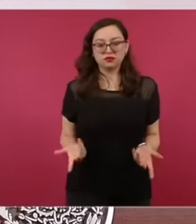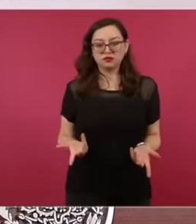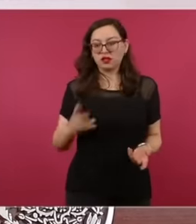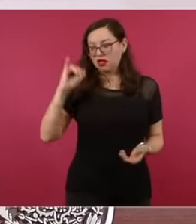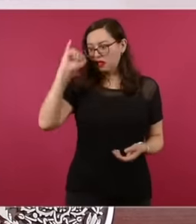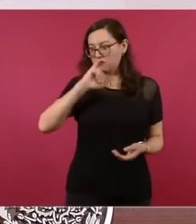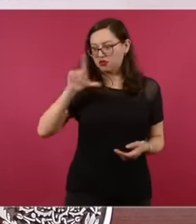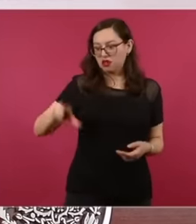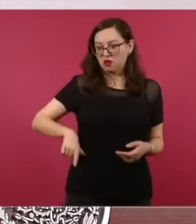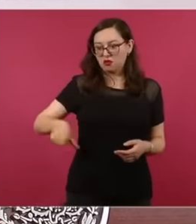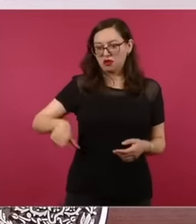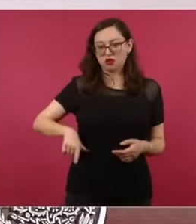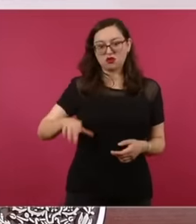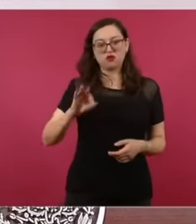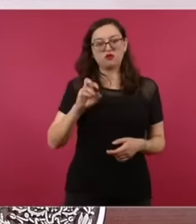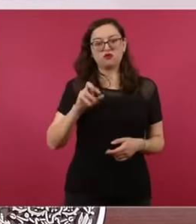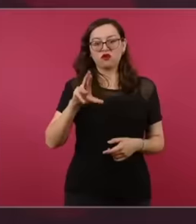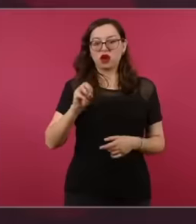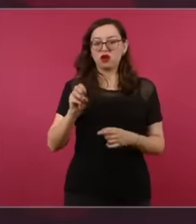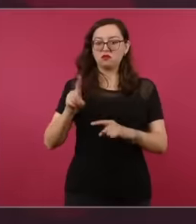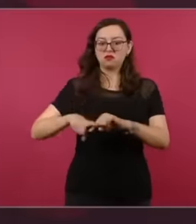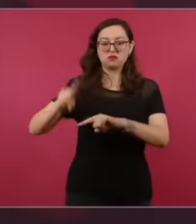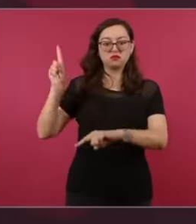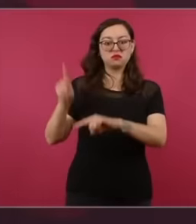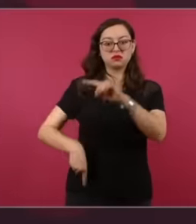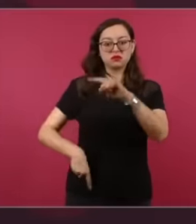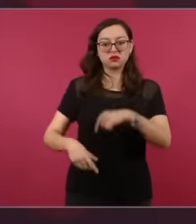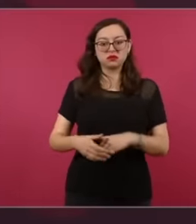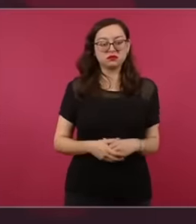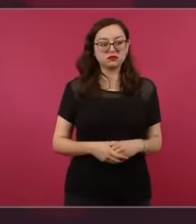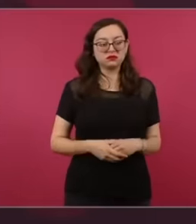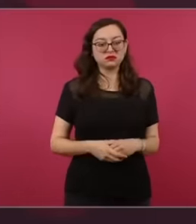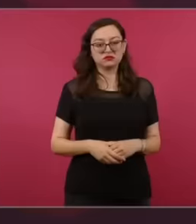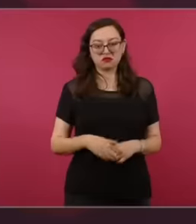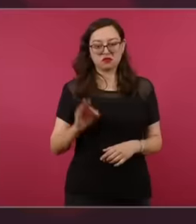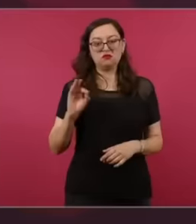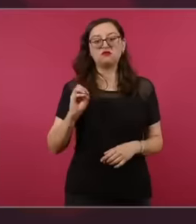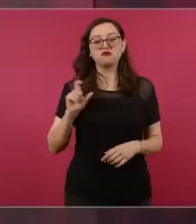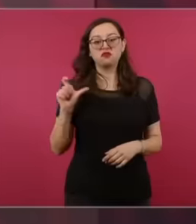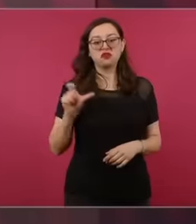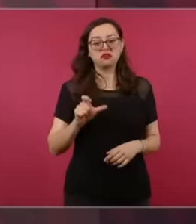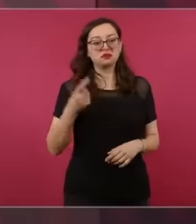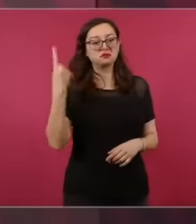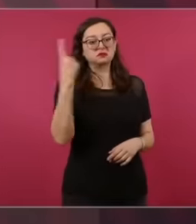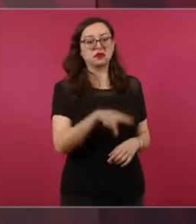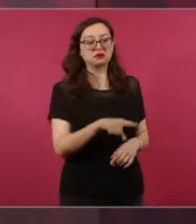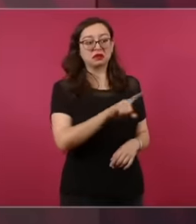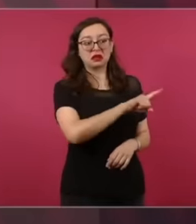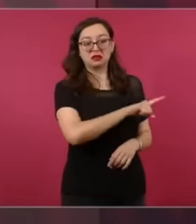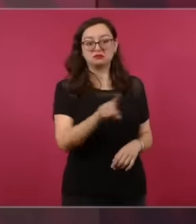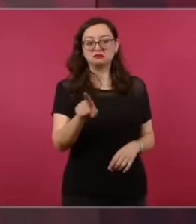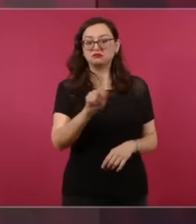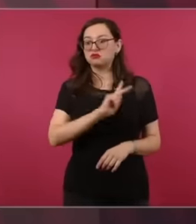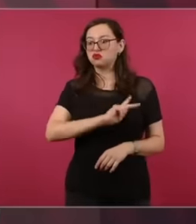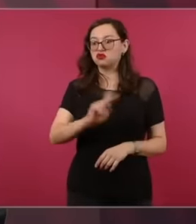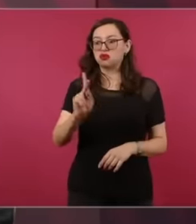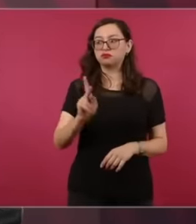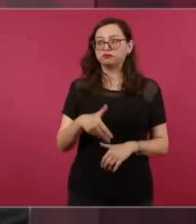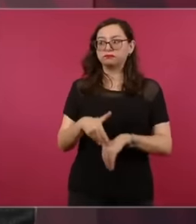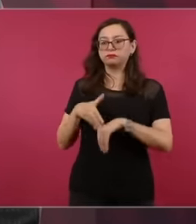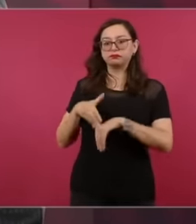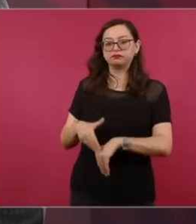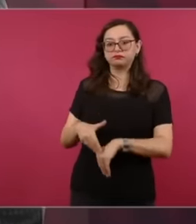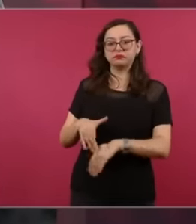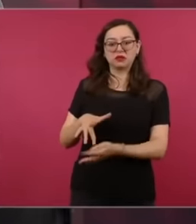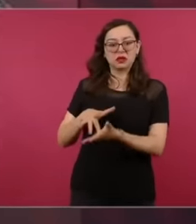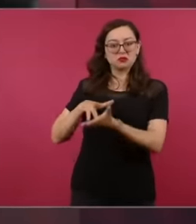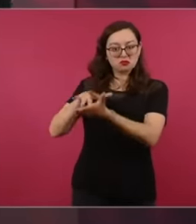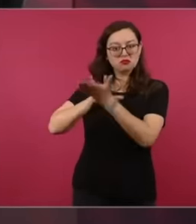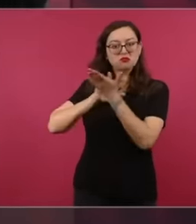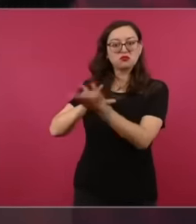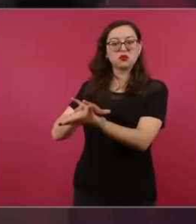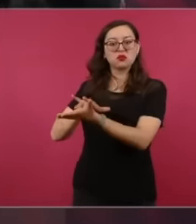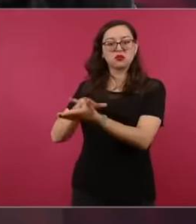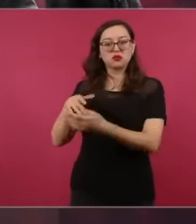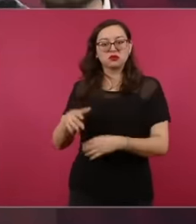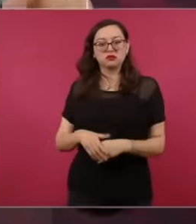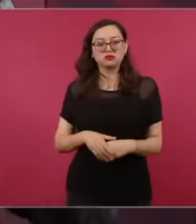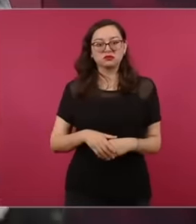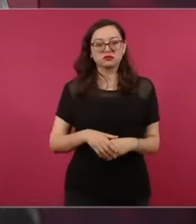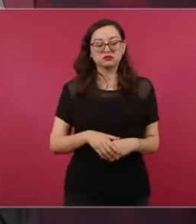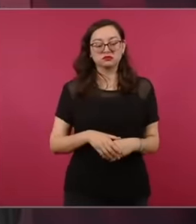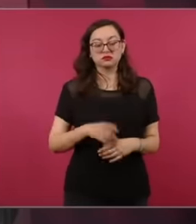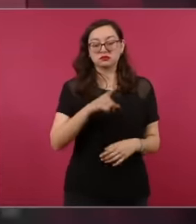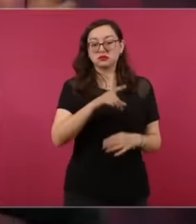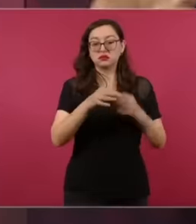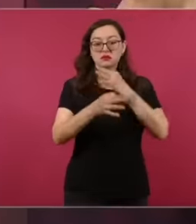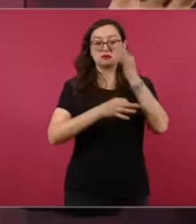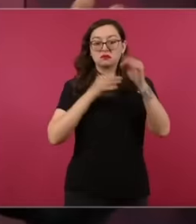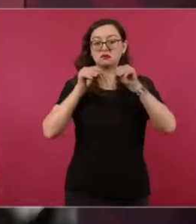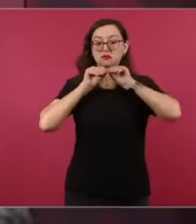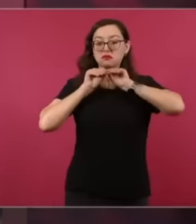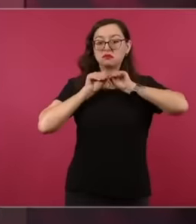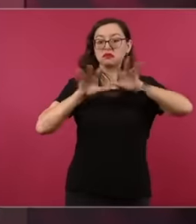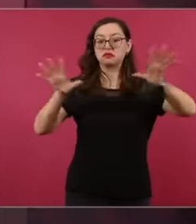ministers supported Fox to undo the law, they even brought out a disgraceful